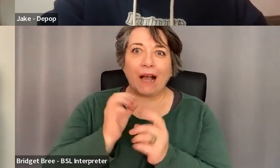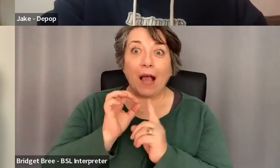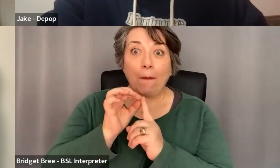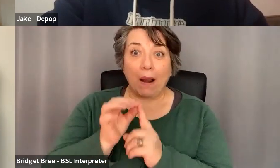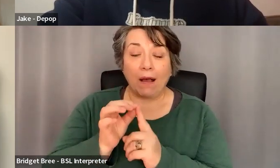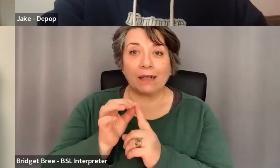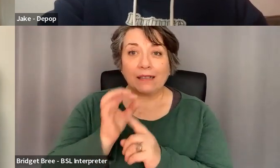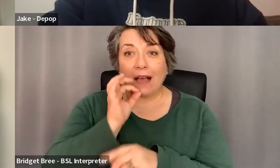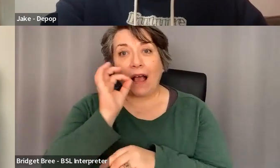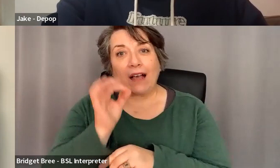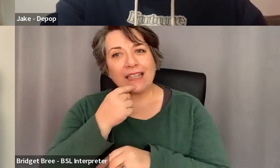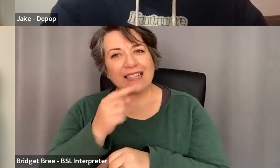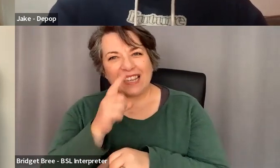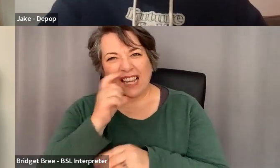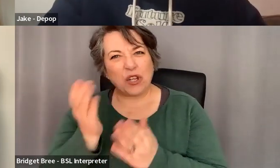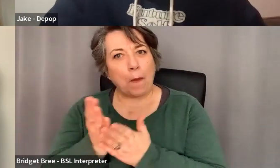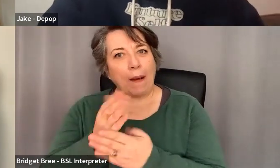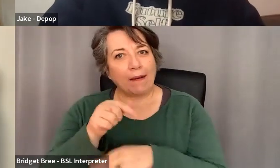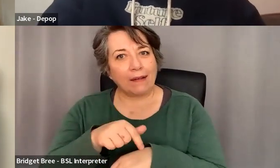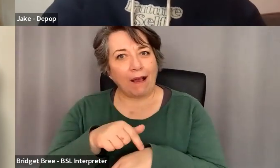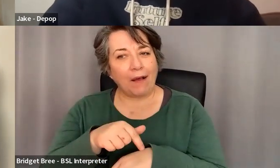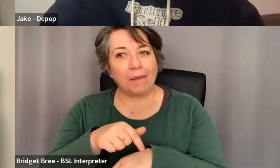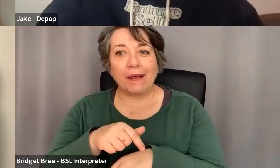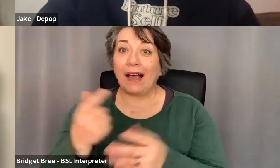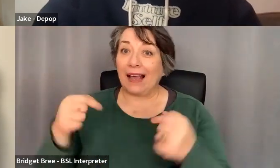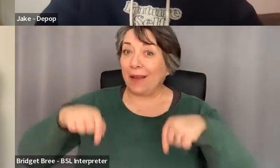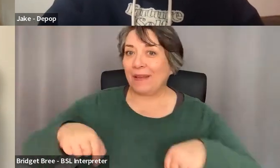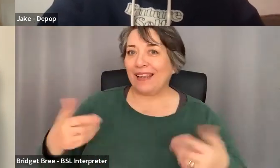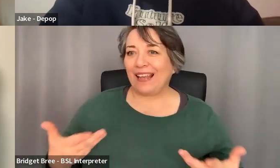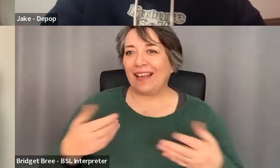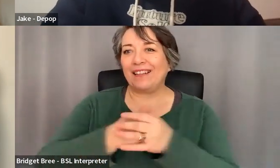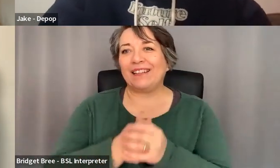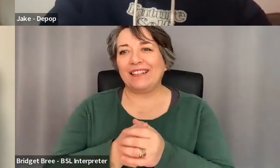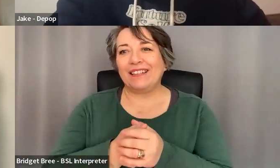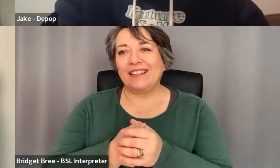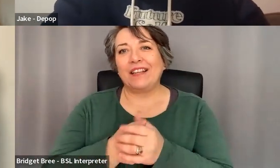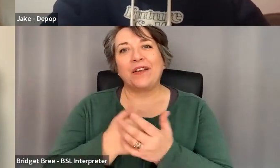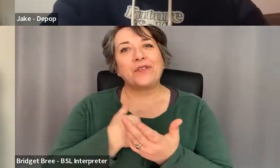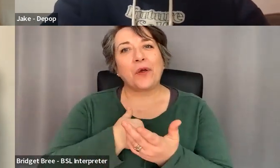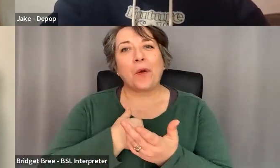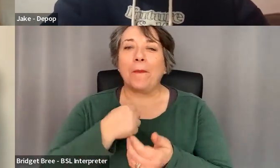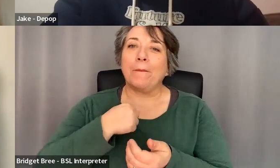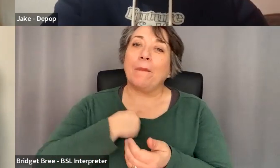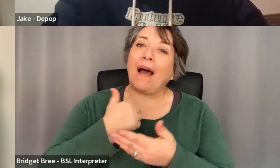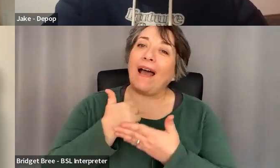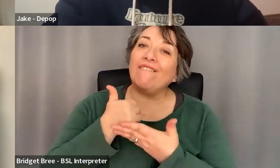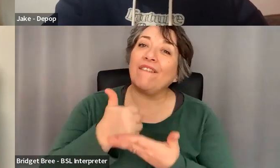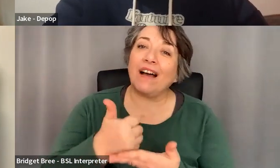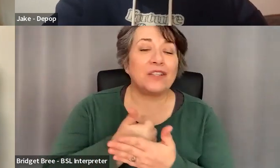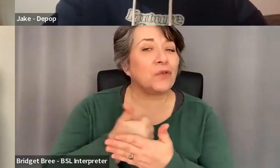And I asked the question and they are of course we'll be open to that, look, And look here, I am. So my personal advice would be always ask. here I am.